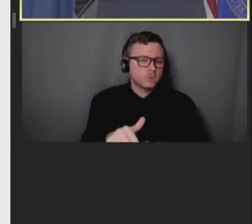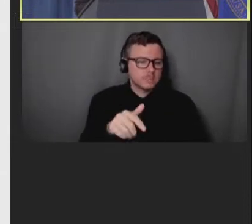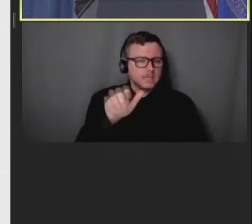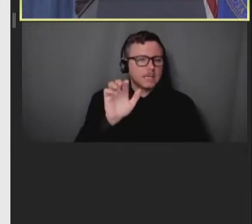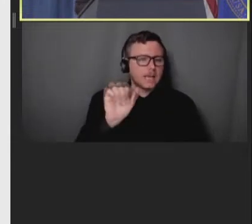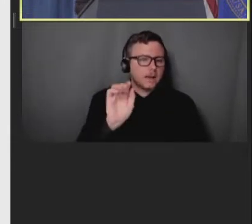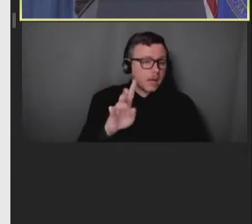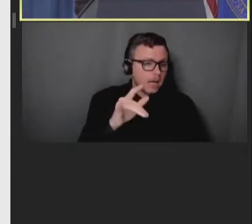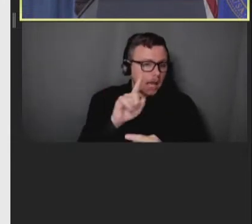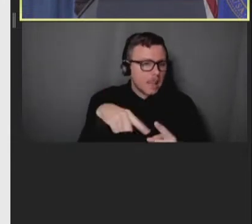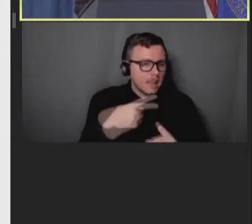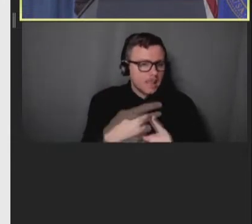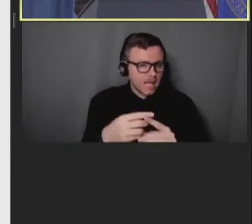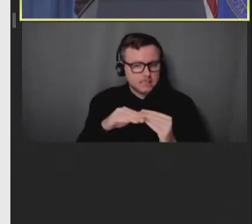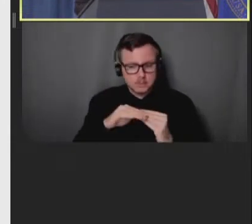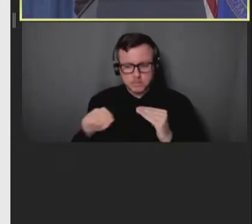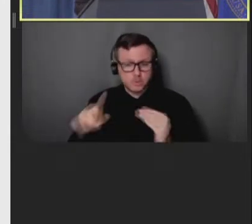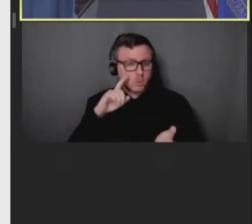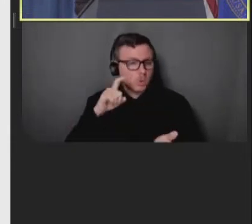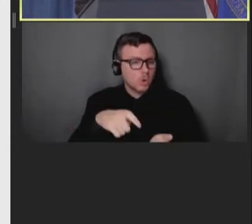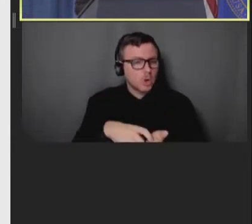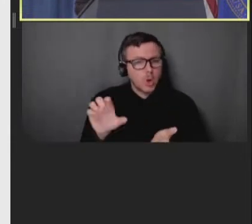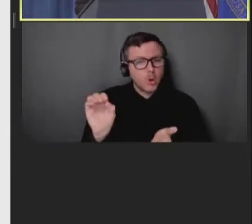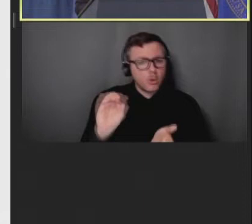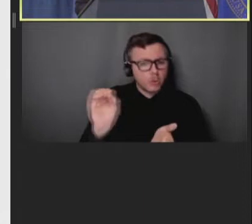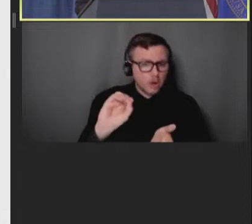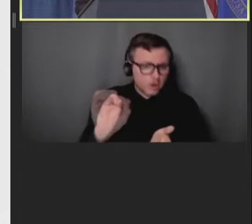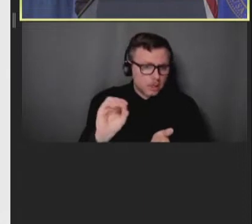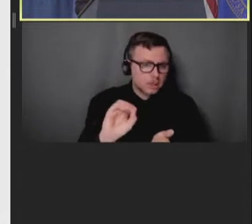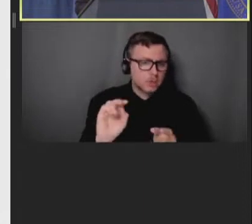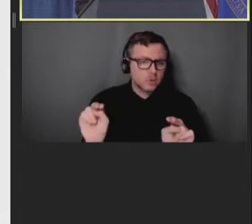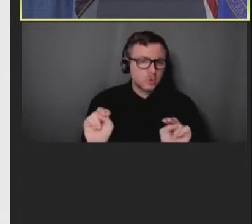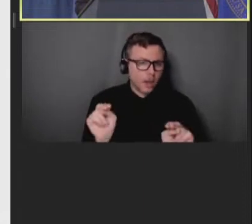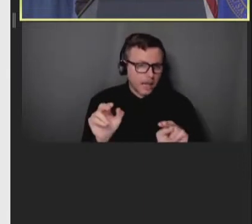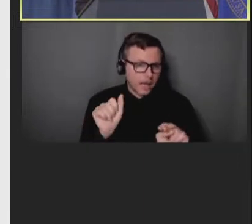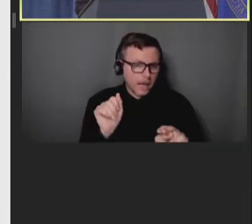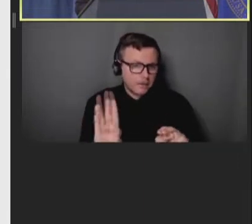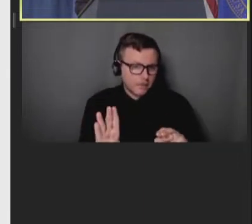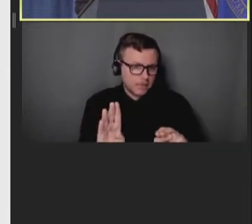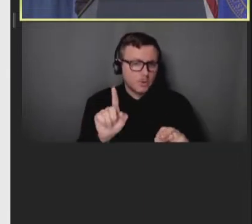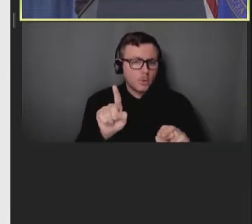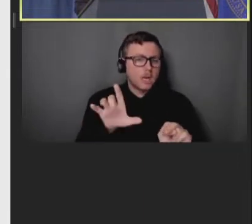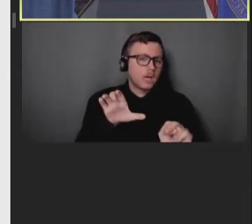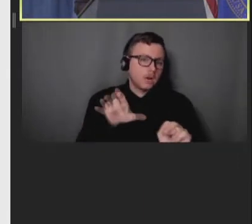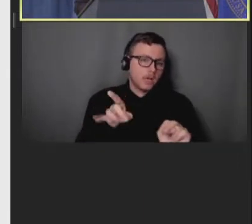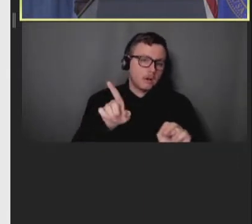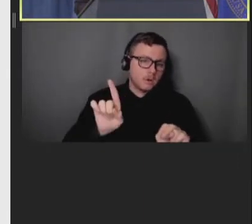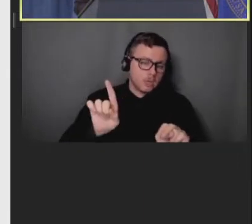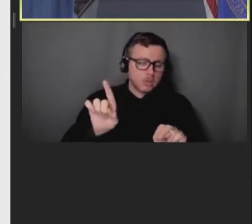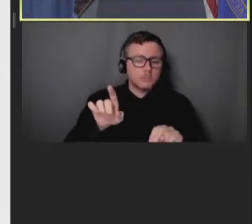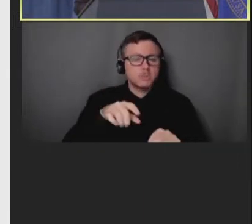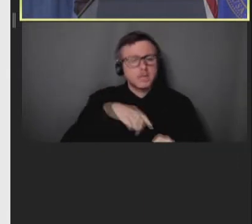so you still have detectable Omicron neutralizing antibodies at date 181. And this is the one group